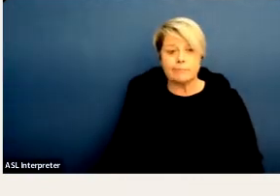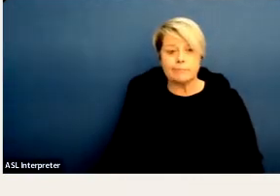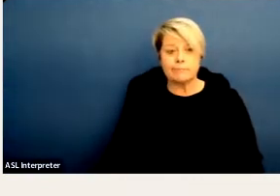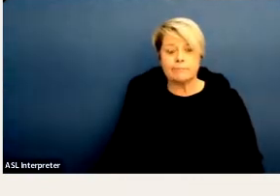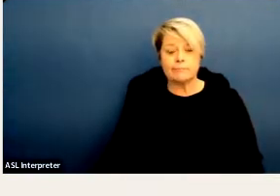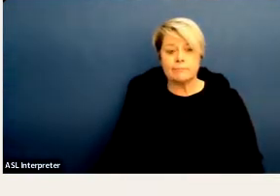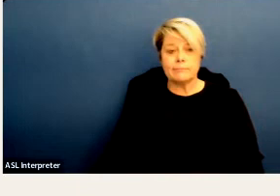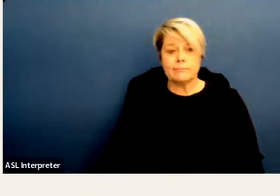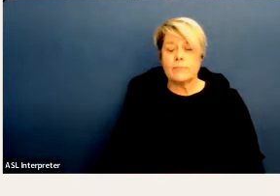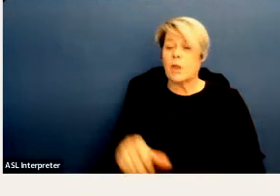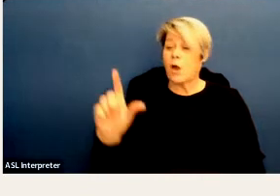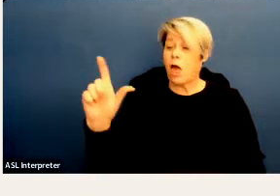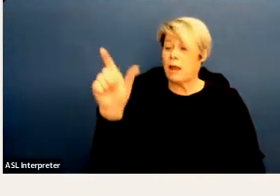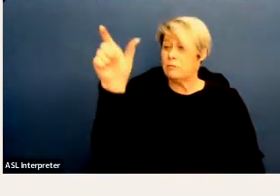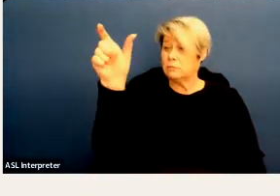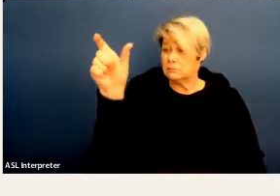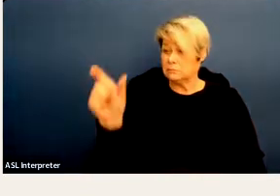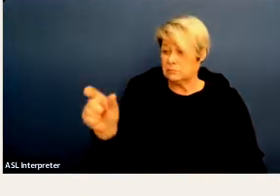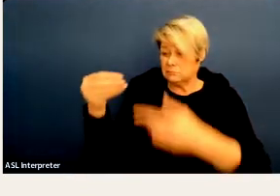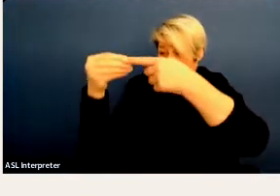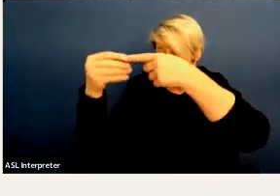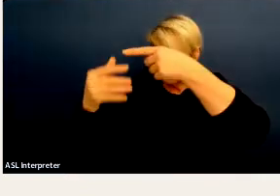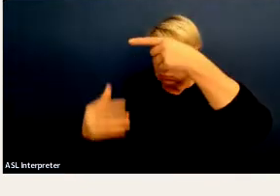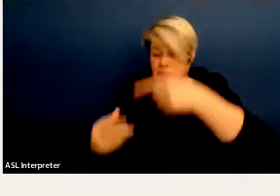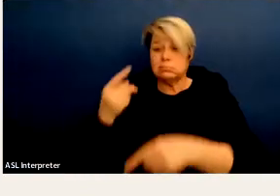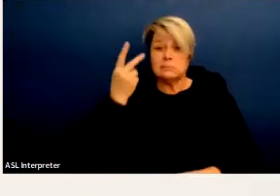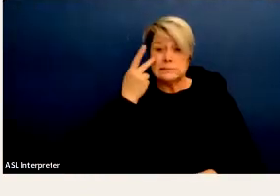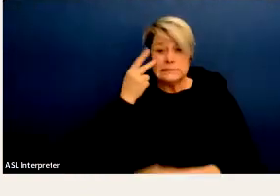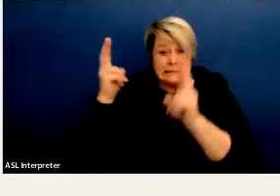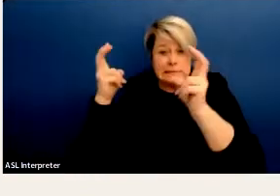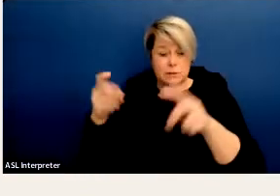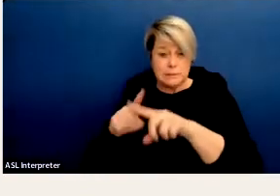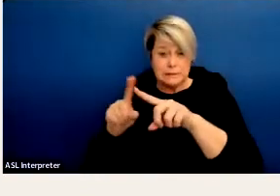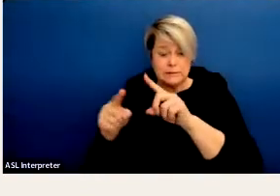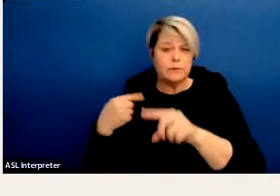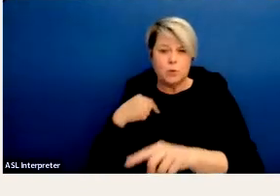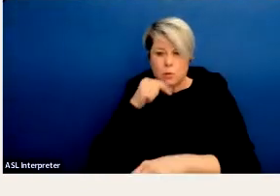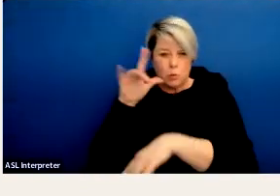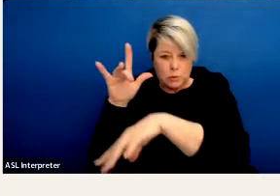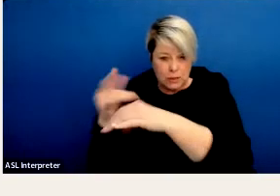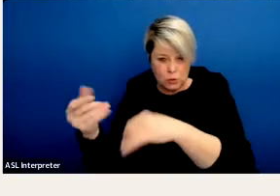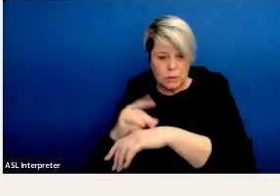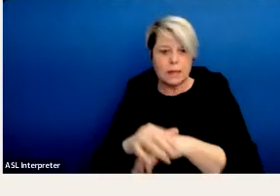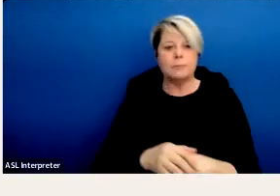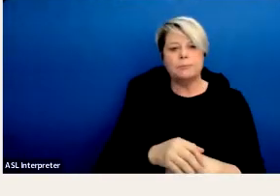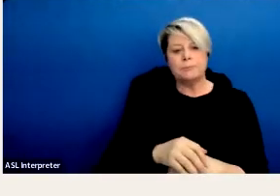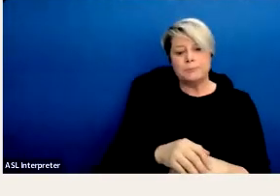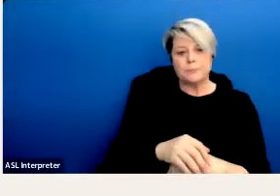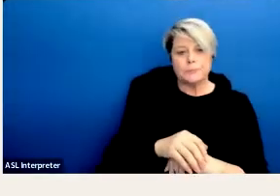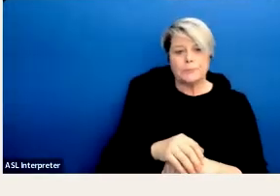and you can Seaton left there is a diverse range of topics we will not go into today, on the left hand